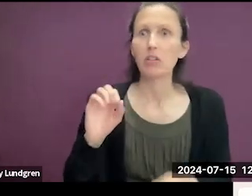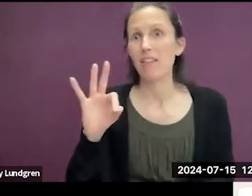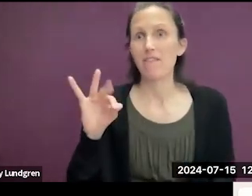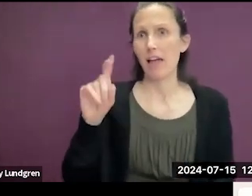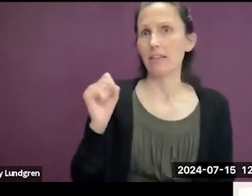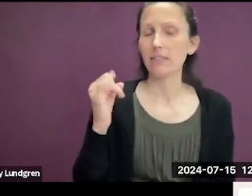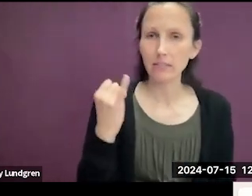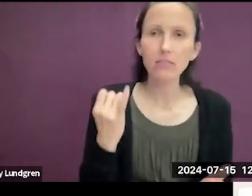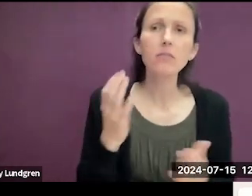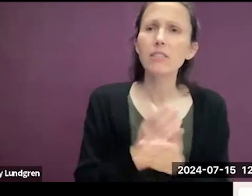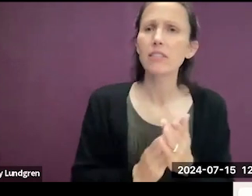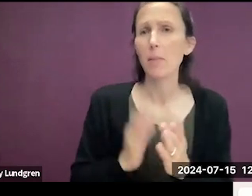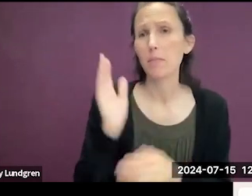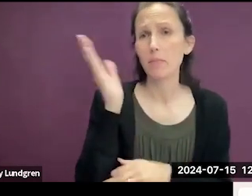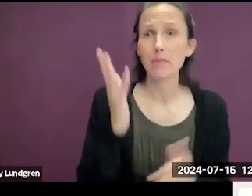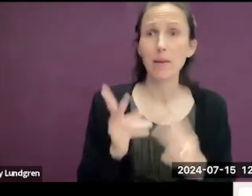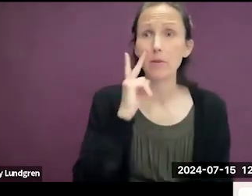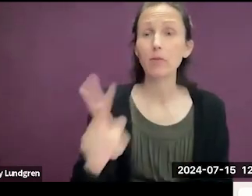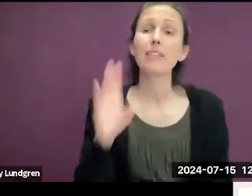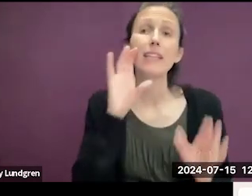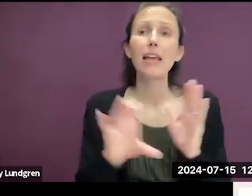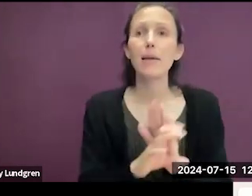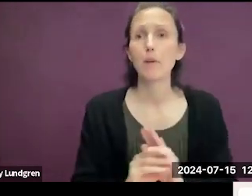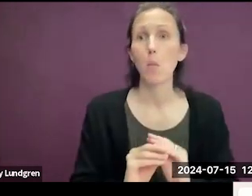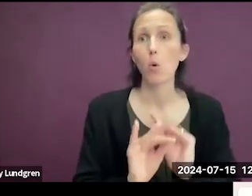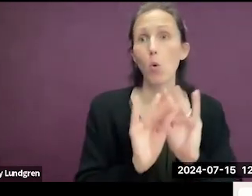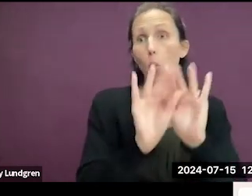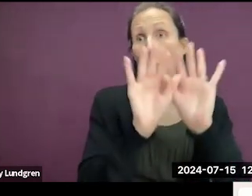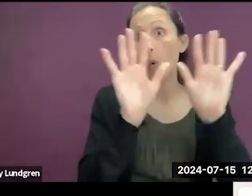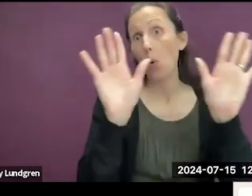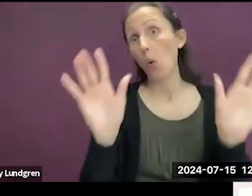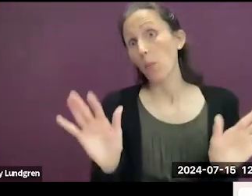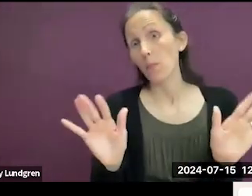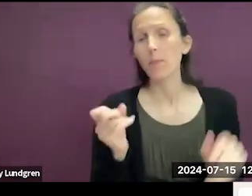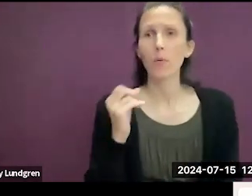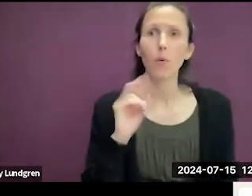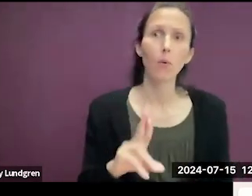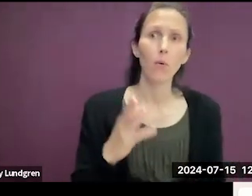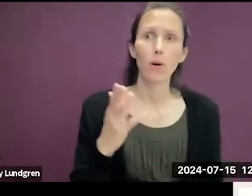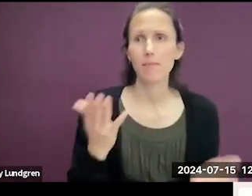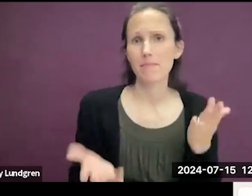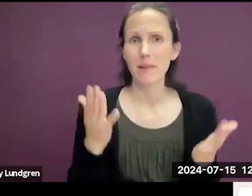you might have seen the images come onto the screen, or perhaps they make a fun little picture.